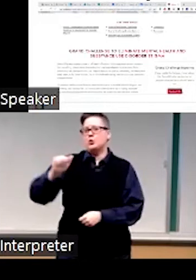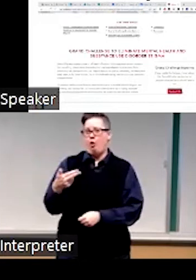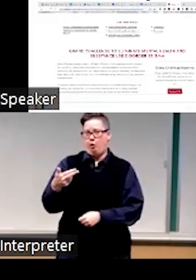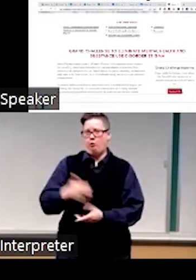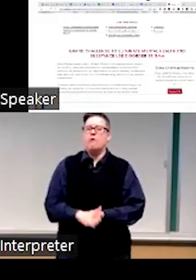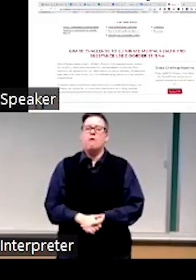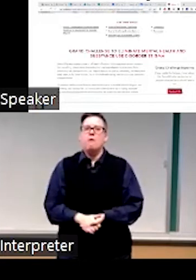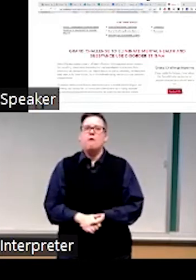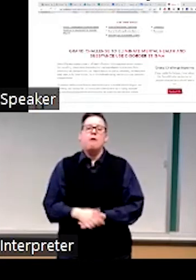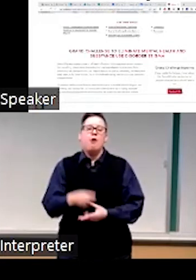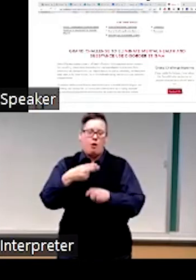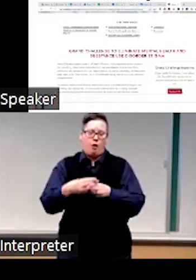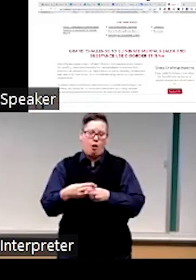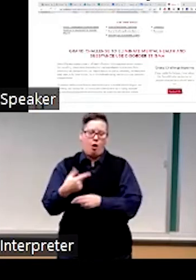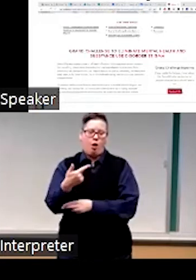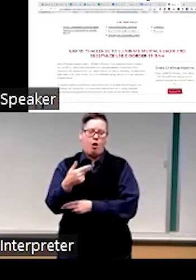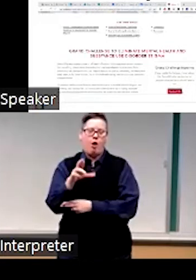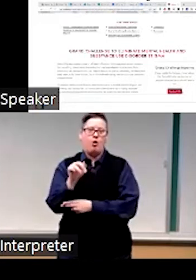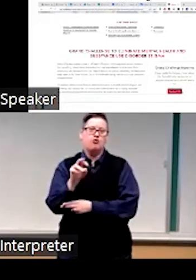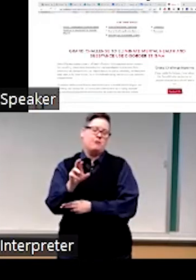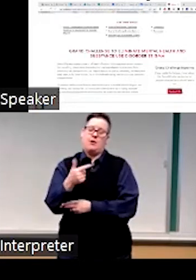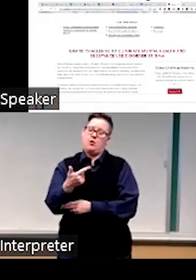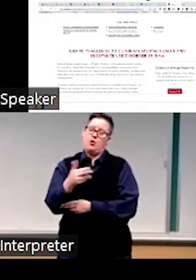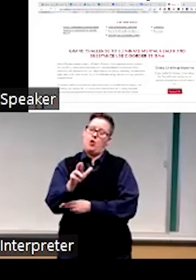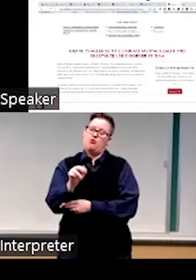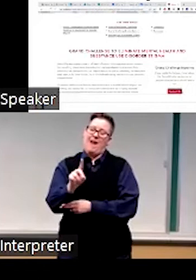um it's it's called the Grand Challenge to eliminate mental health and substance use disorder